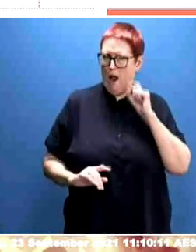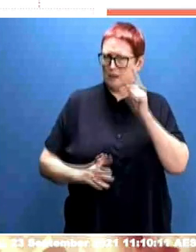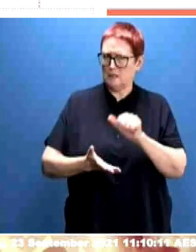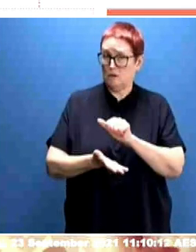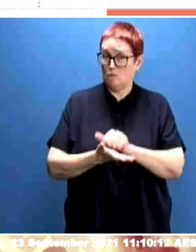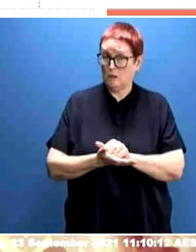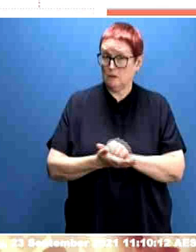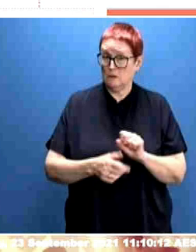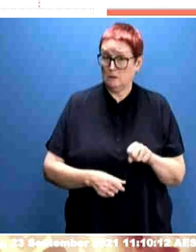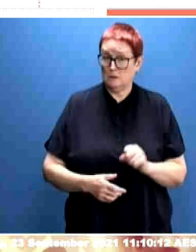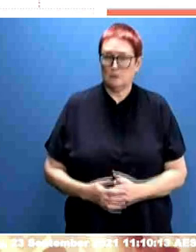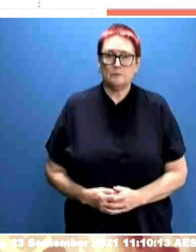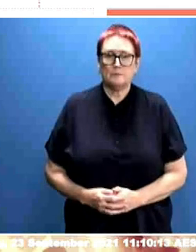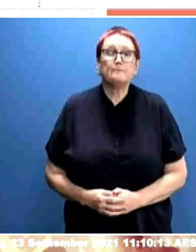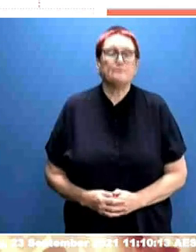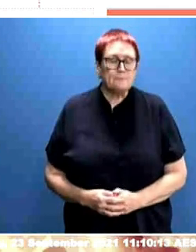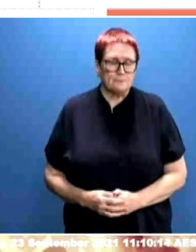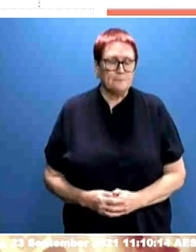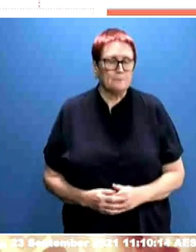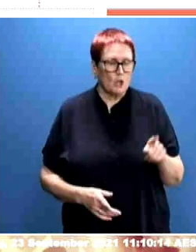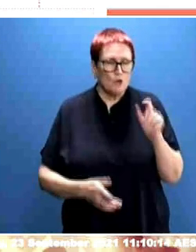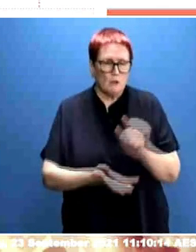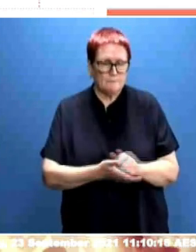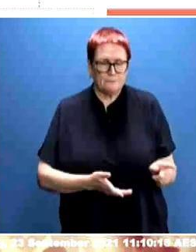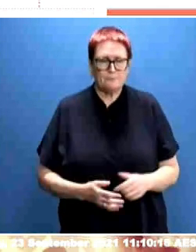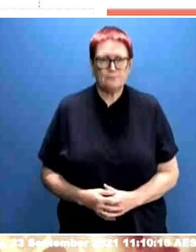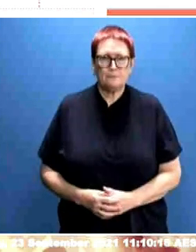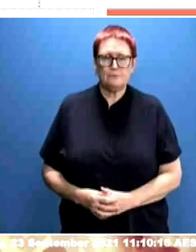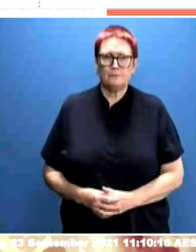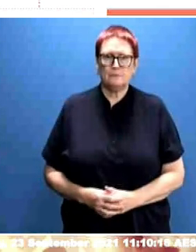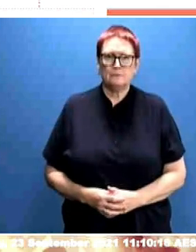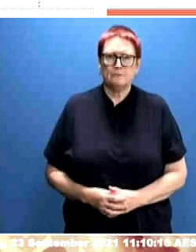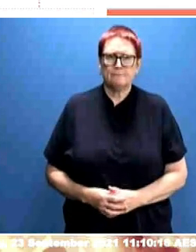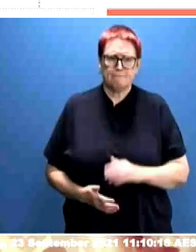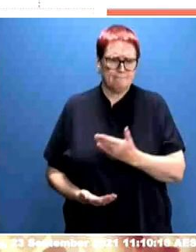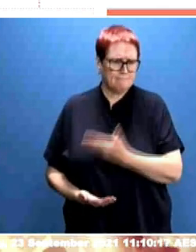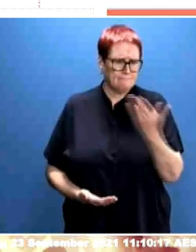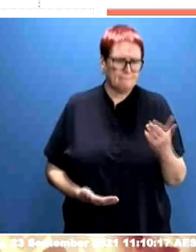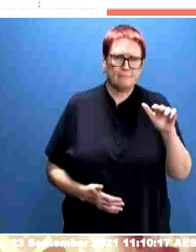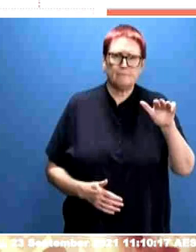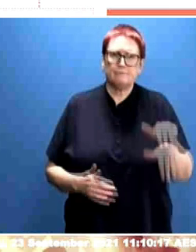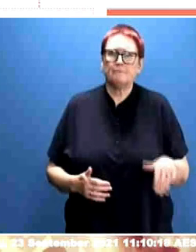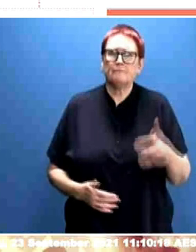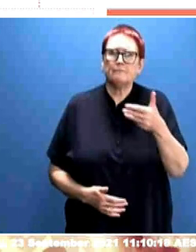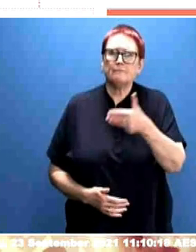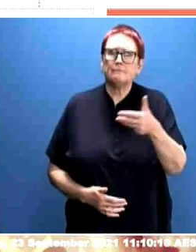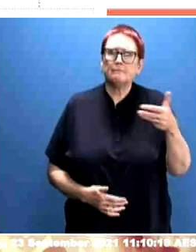Is that correct? DR THOMPSON: Yes, yes. Then on 99 you've given a sort of staged